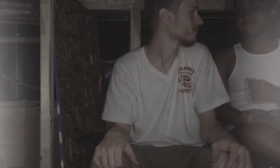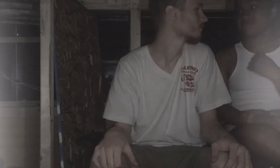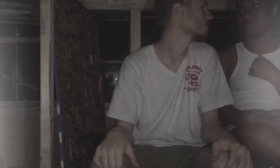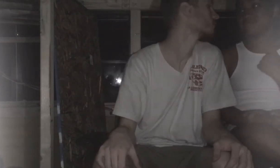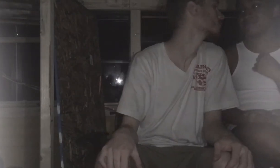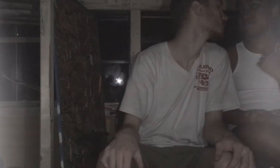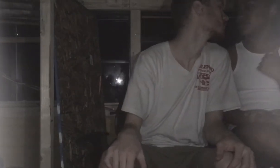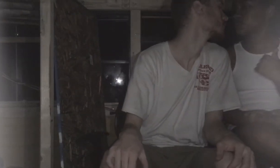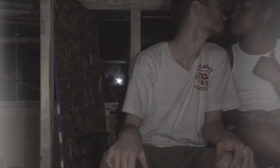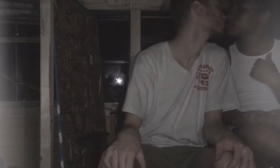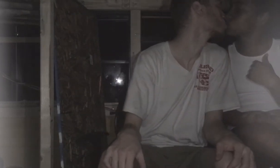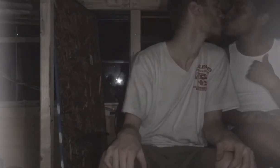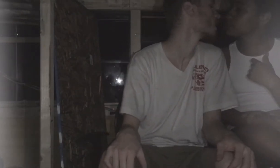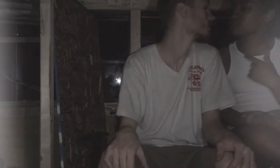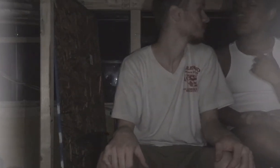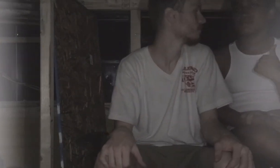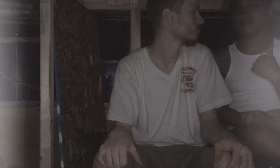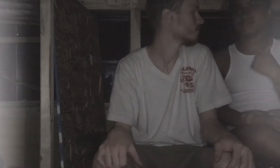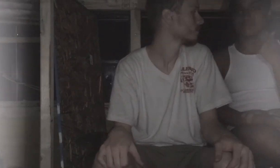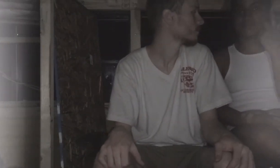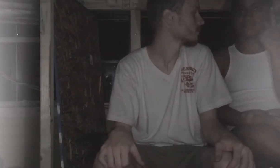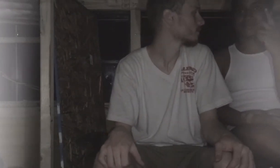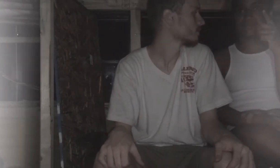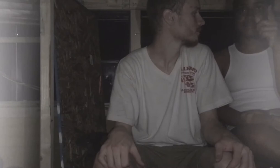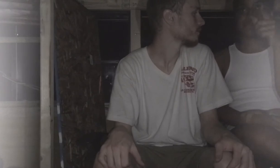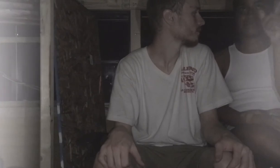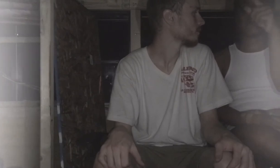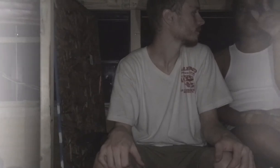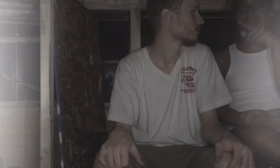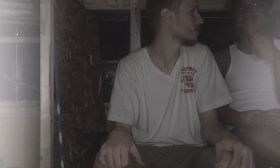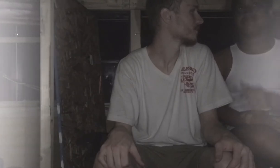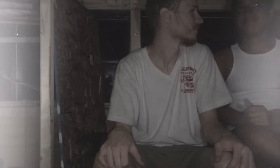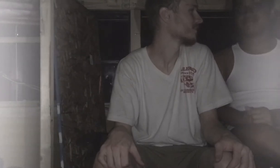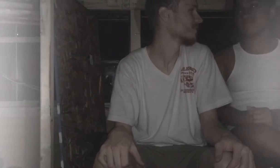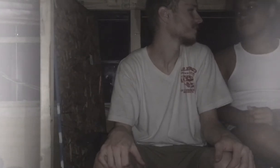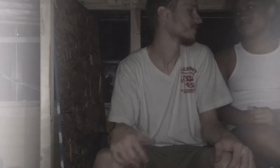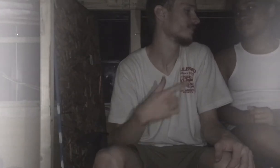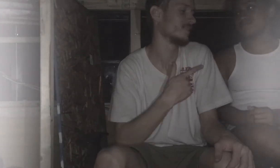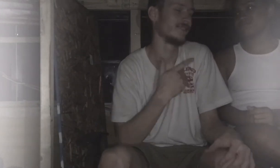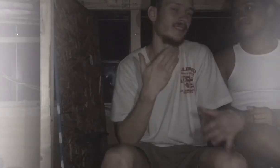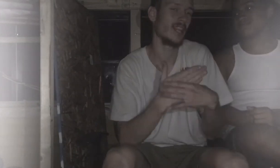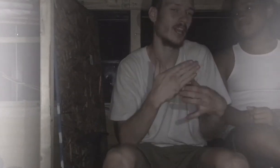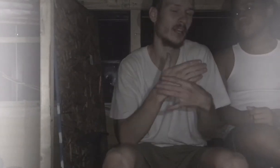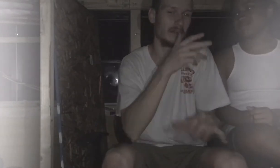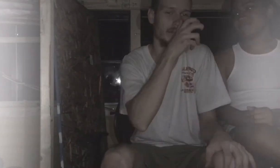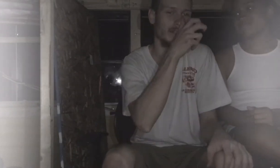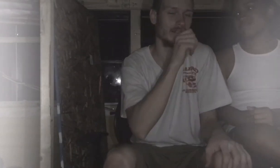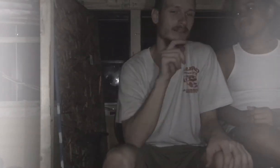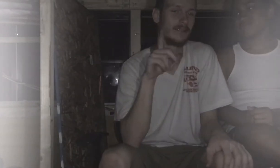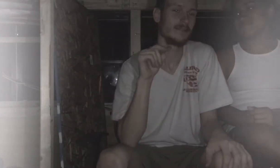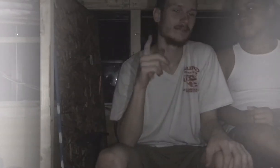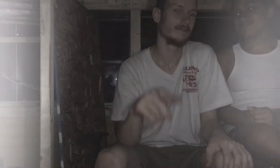sorry I keep distracting flies you got annoyed from bugs lol